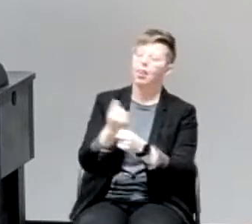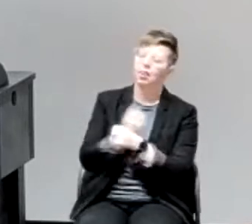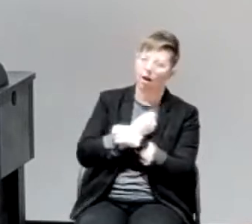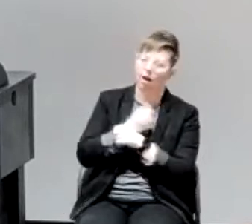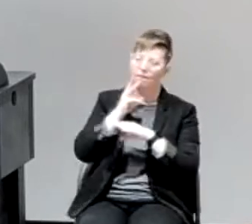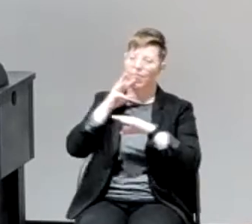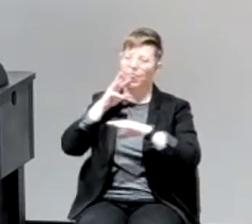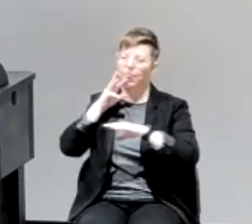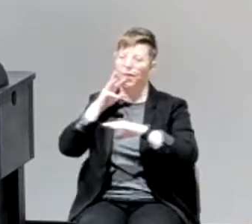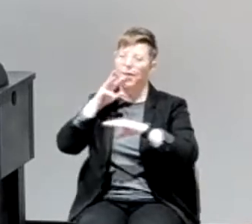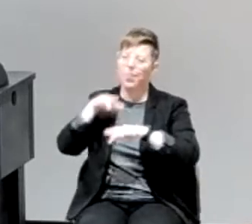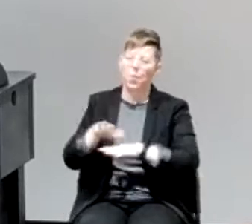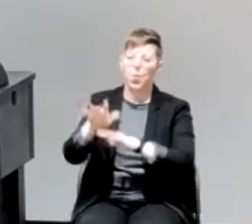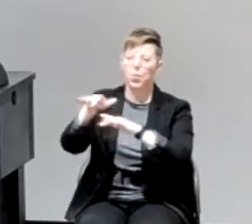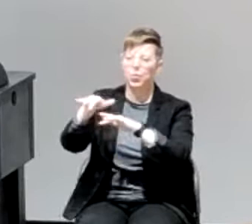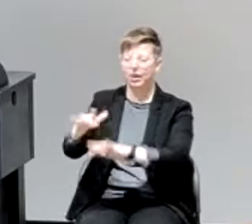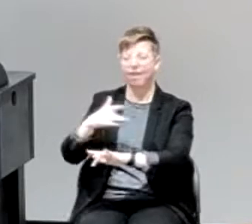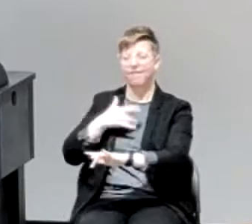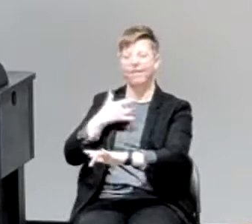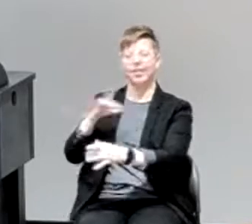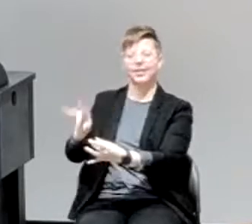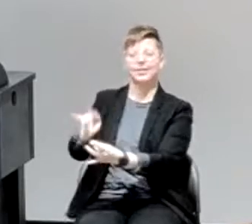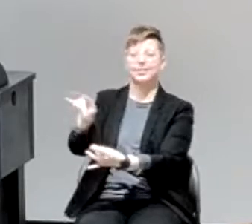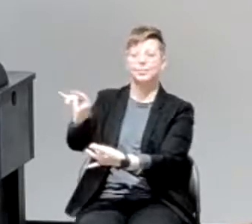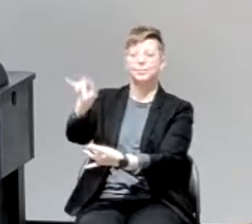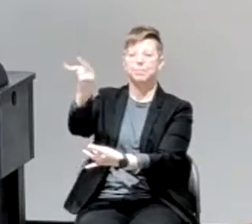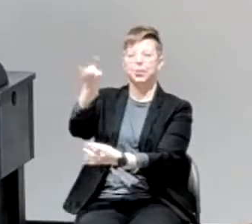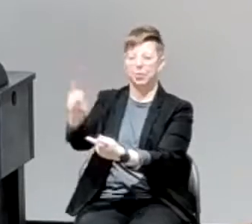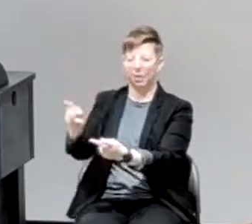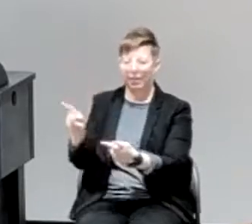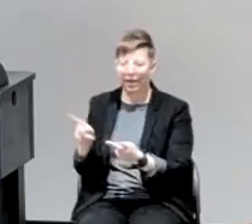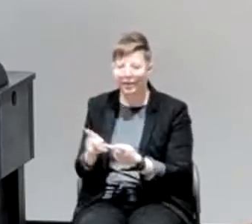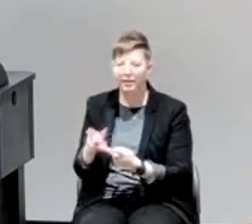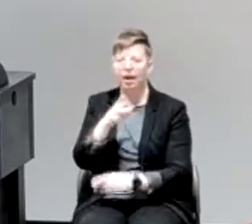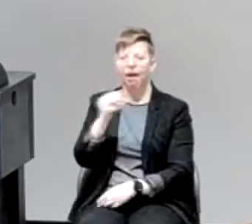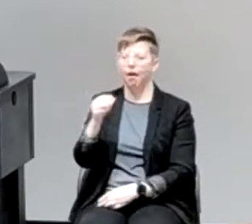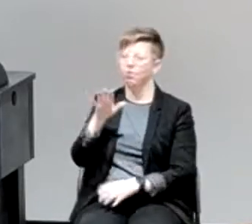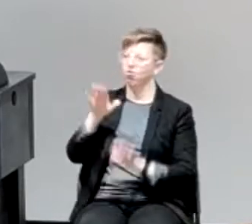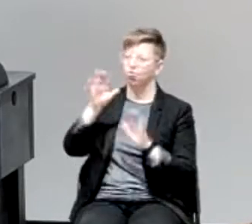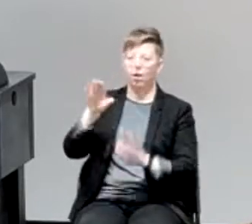But you can't drink yet. So what I've seen is I love the ocean.